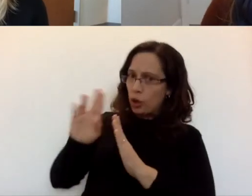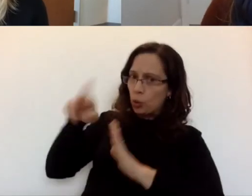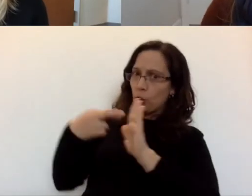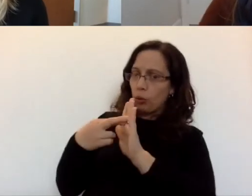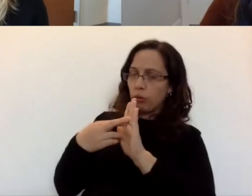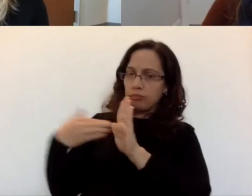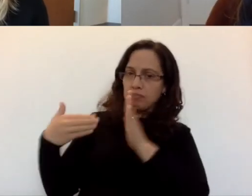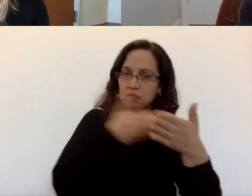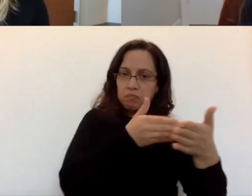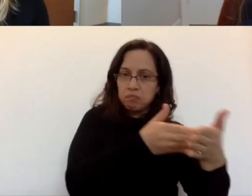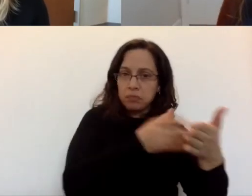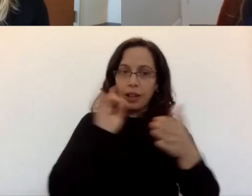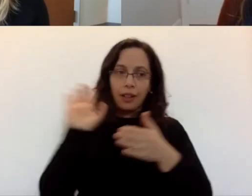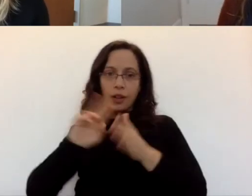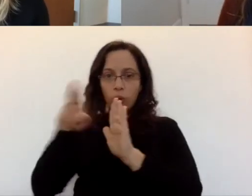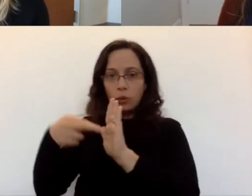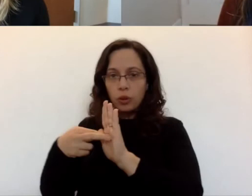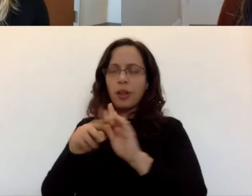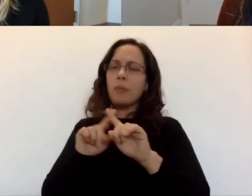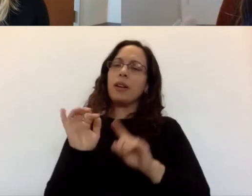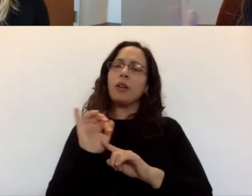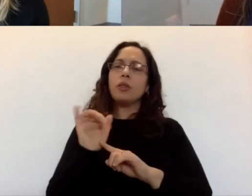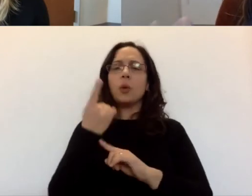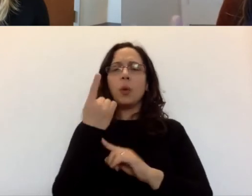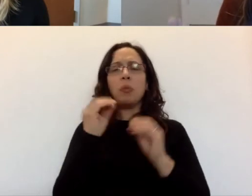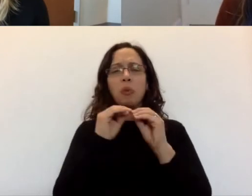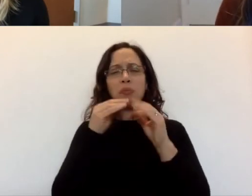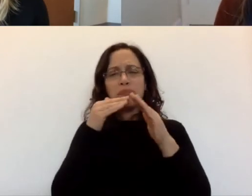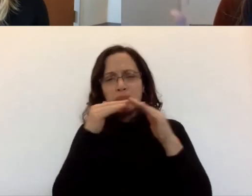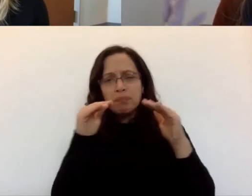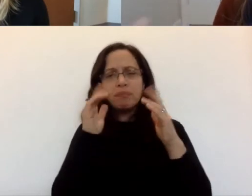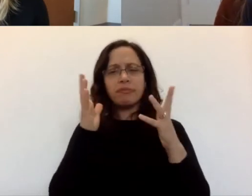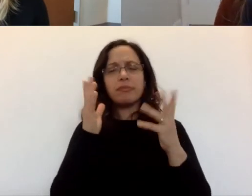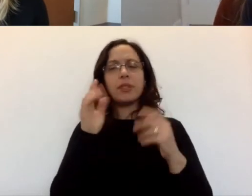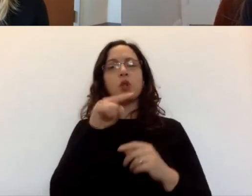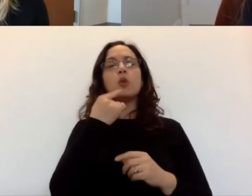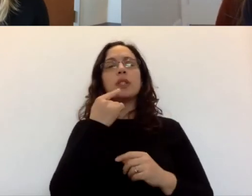there's another layer which occurs to me which is that you mentioned the elites in the context